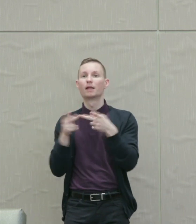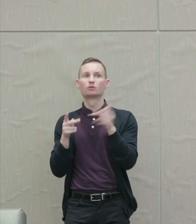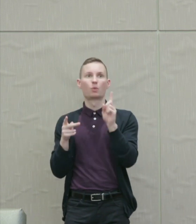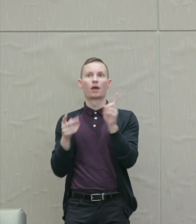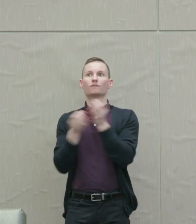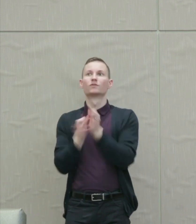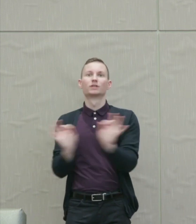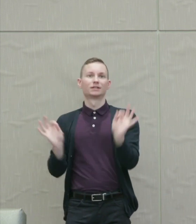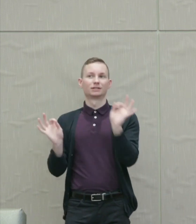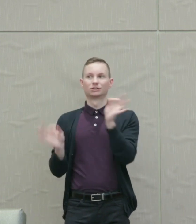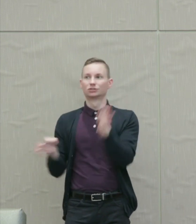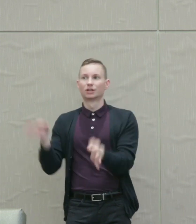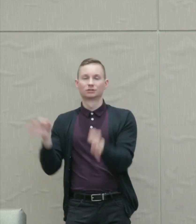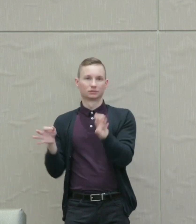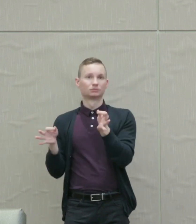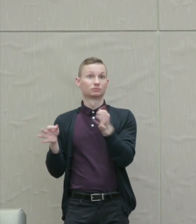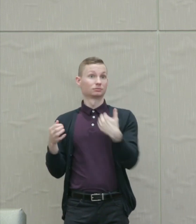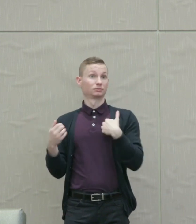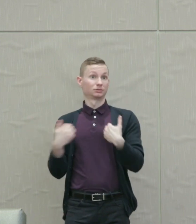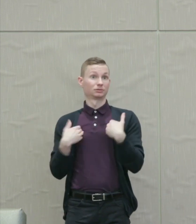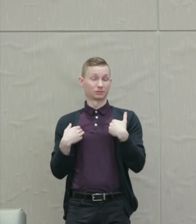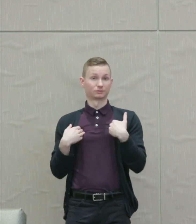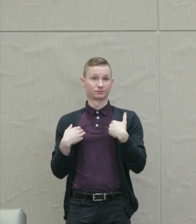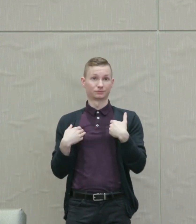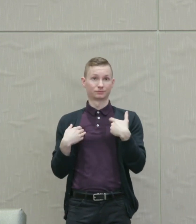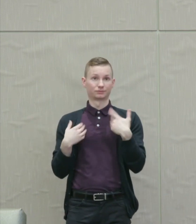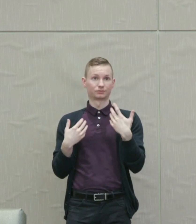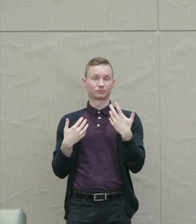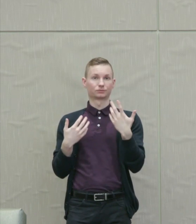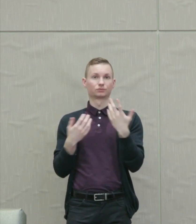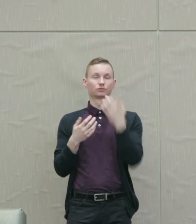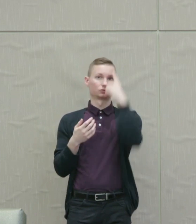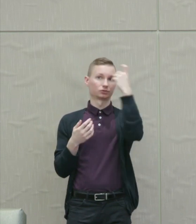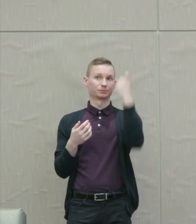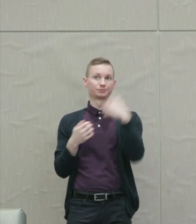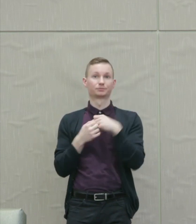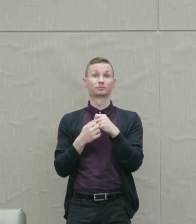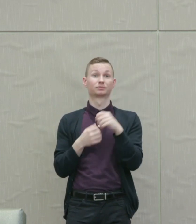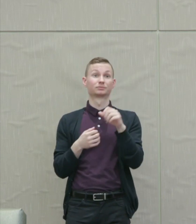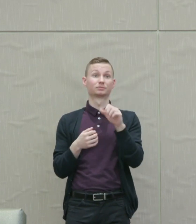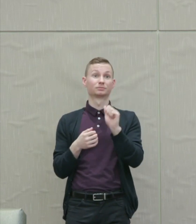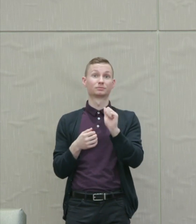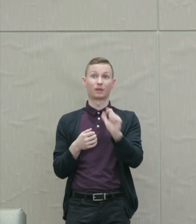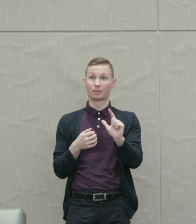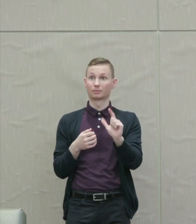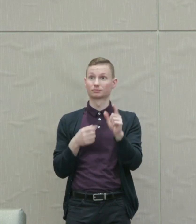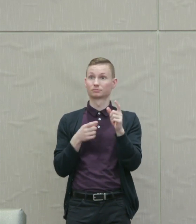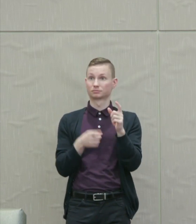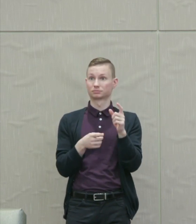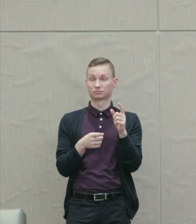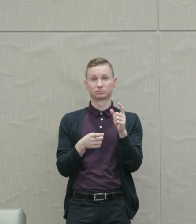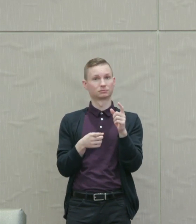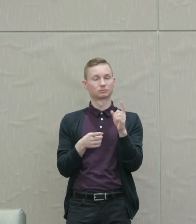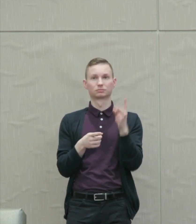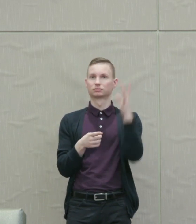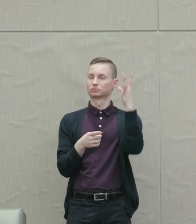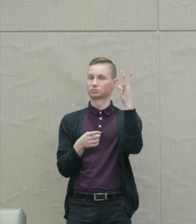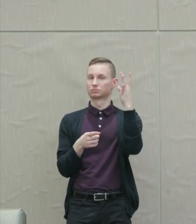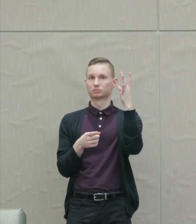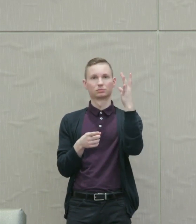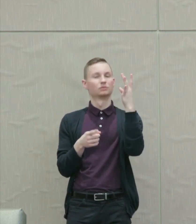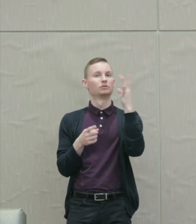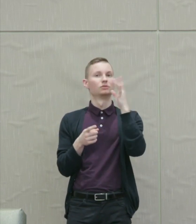I have a dream that one day down in Alabama with its vicious racists, with its governor